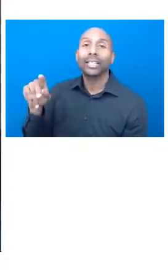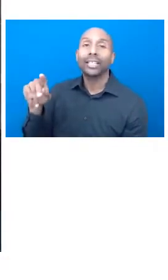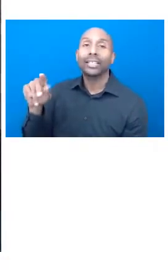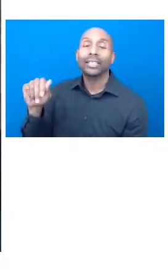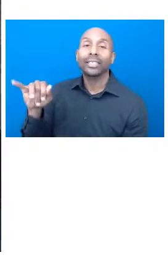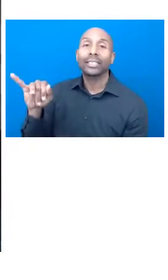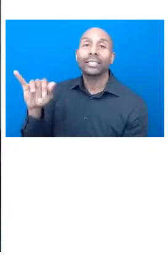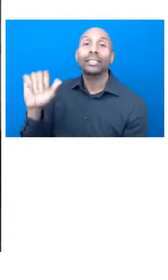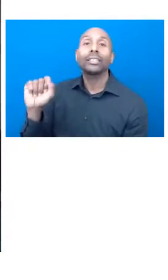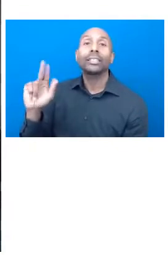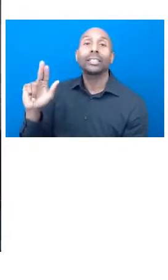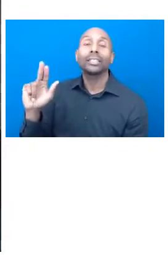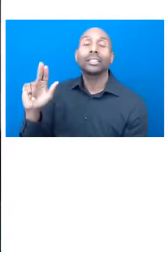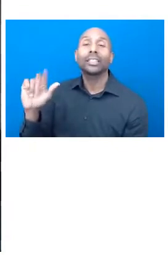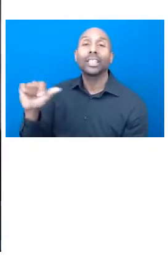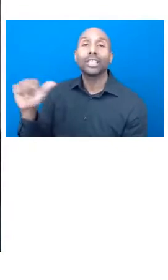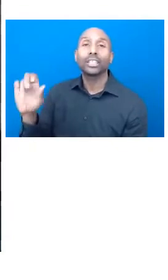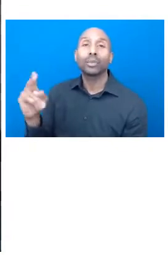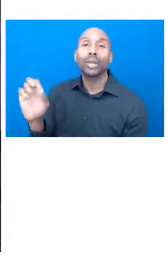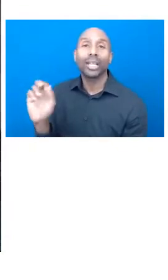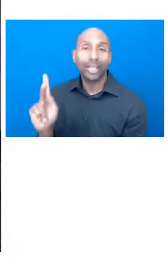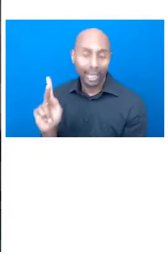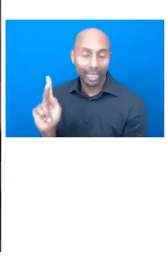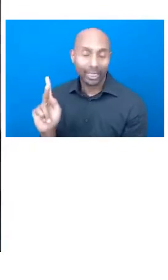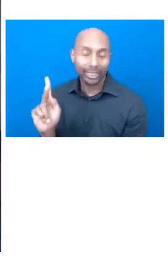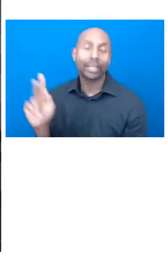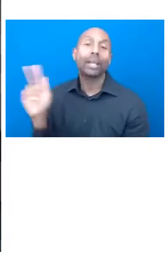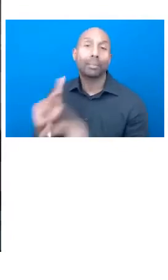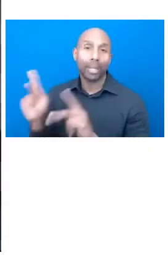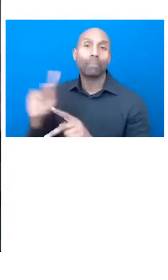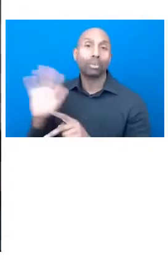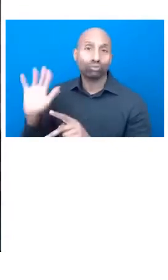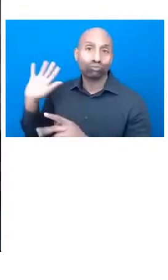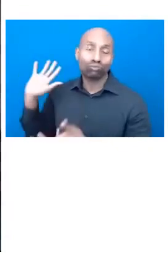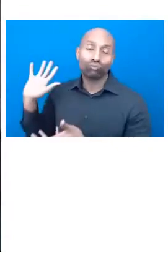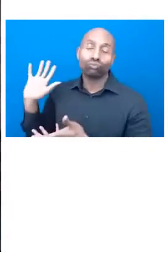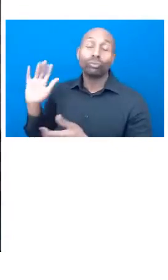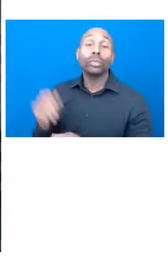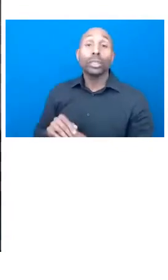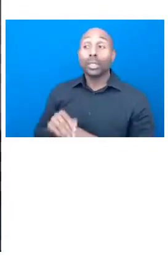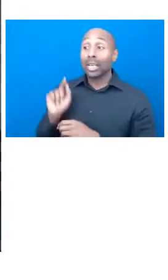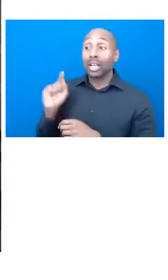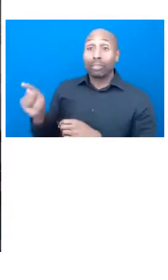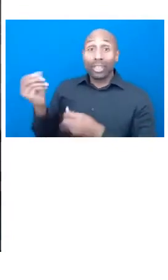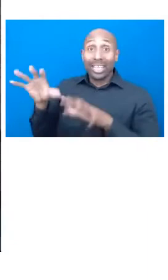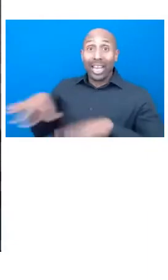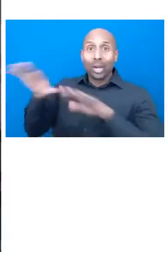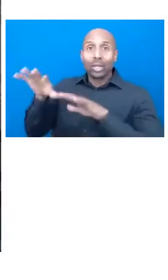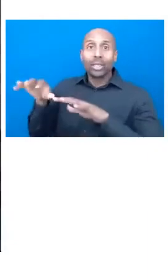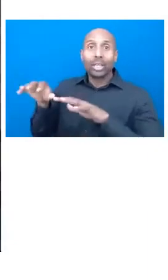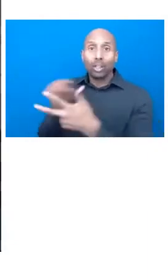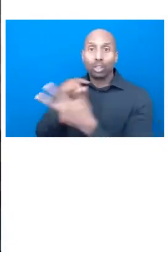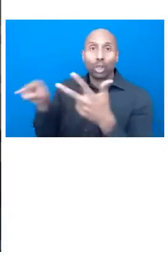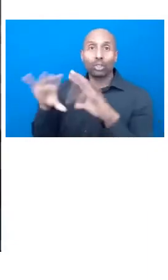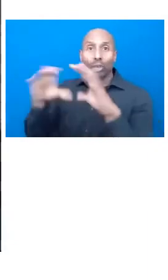On January 9, 2012, several tribes became the first acknowledged tribes of Maryland. This history was adapted from an original text of the Lumbi tribe.